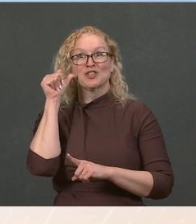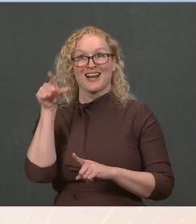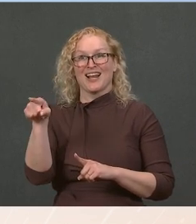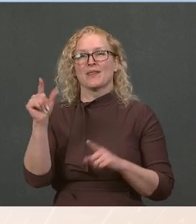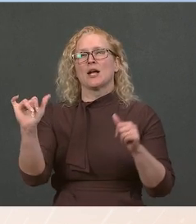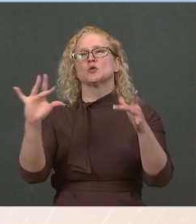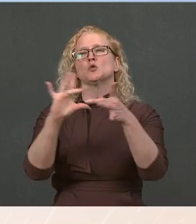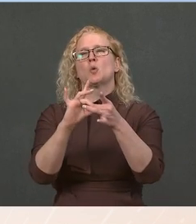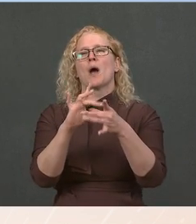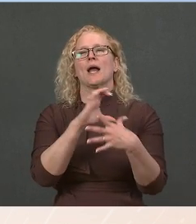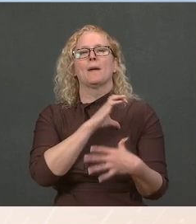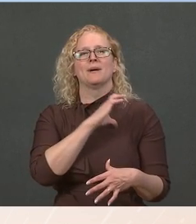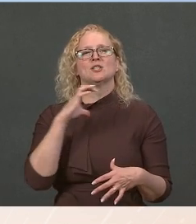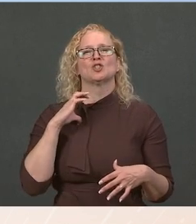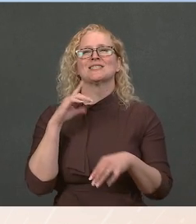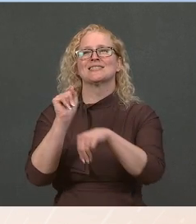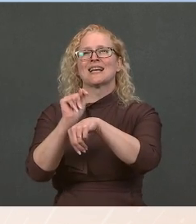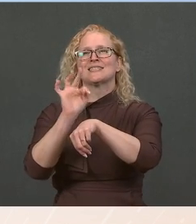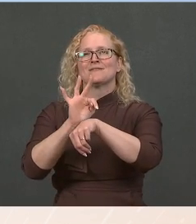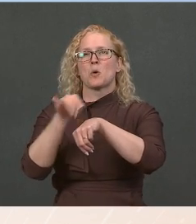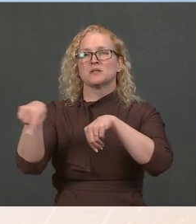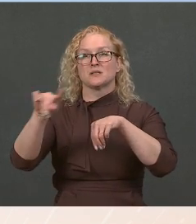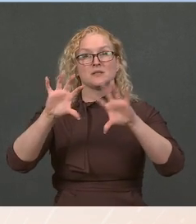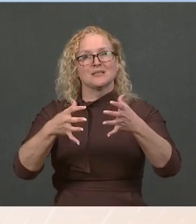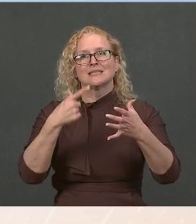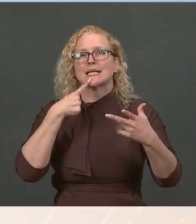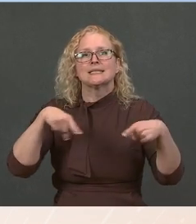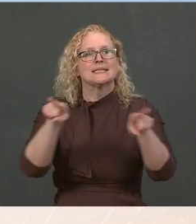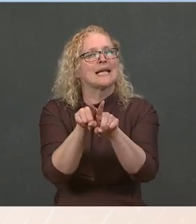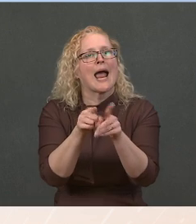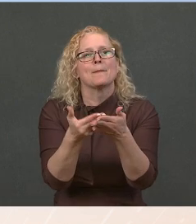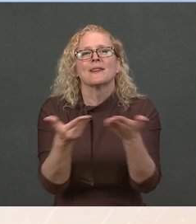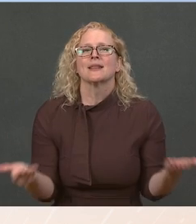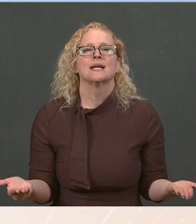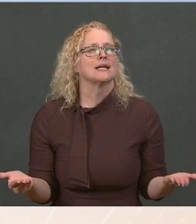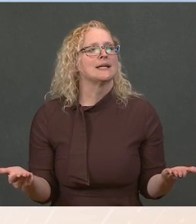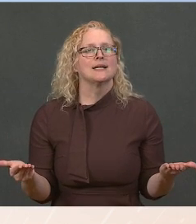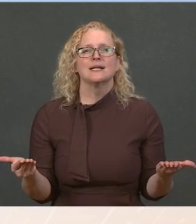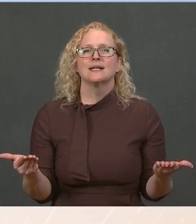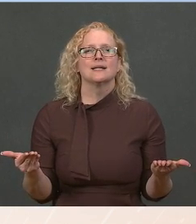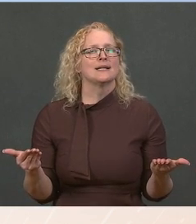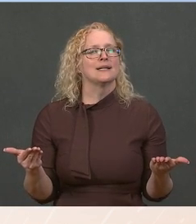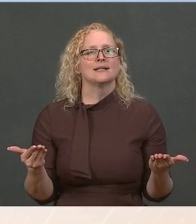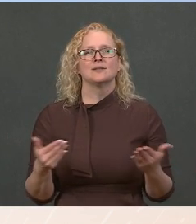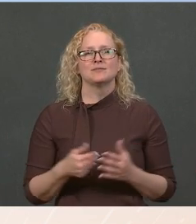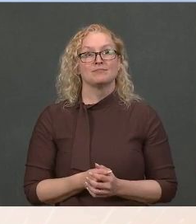in that Treasury blog that I mentioned yesterday. So that's what we have, and that's what we understand. The Press: Thank you so much.